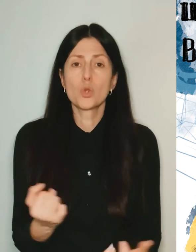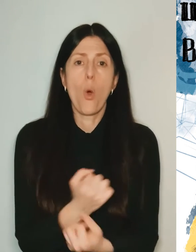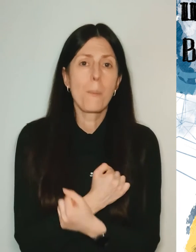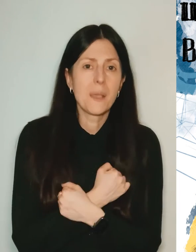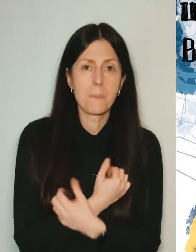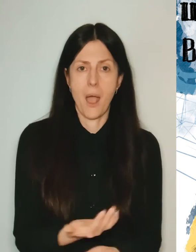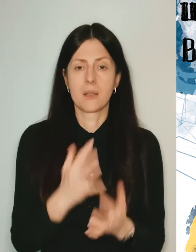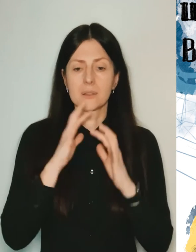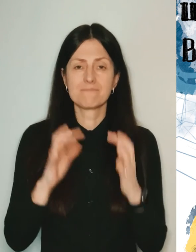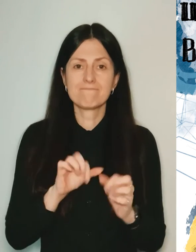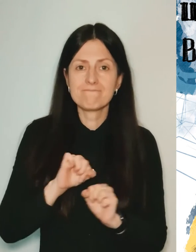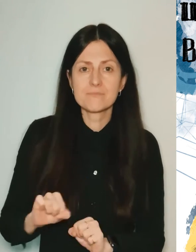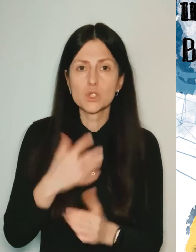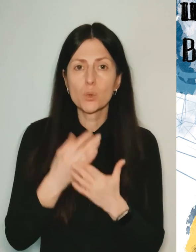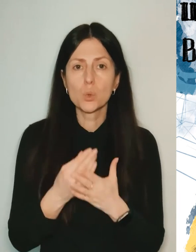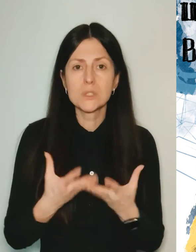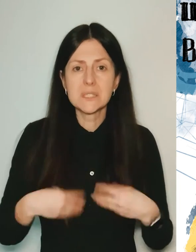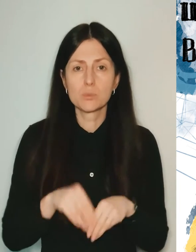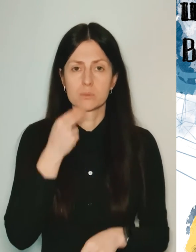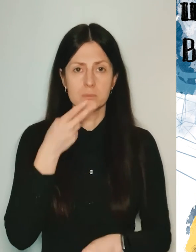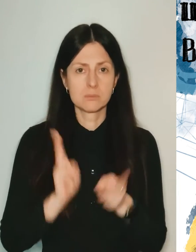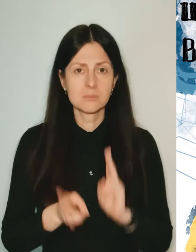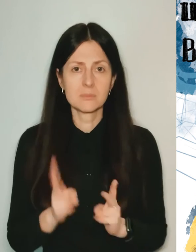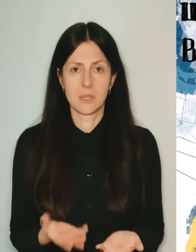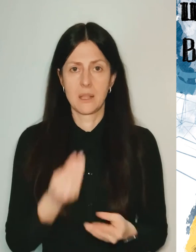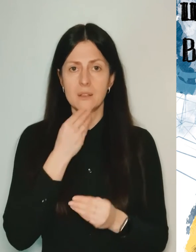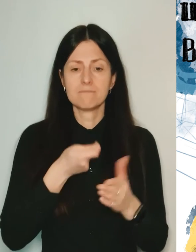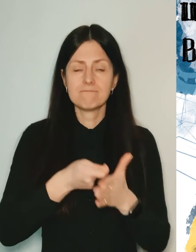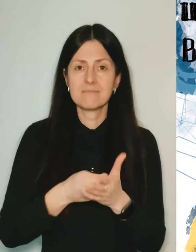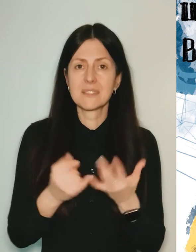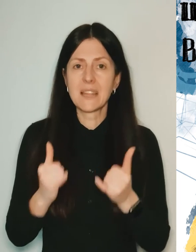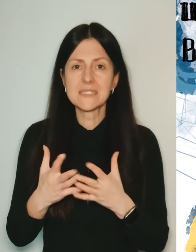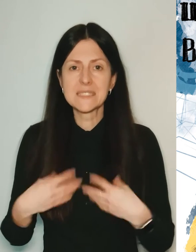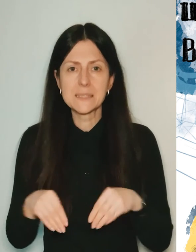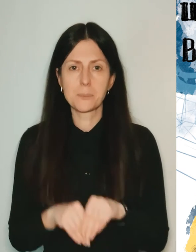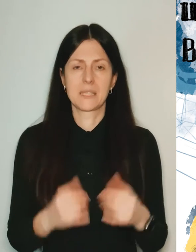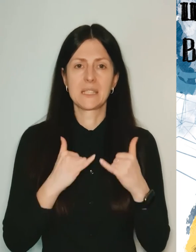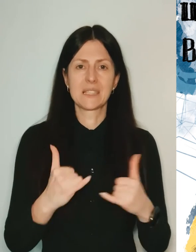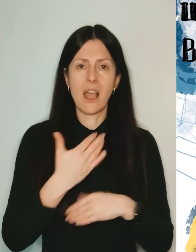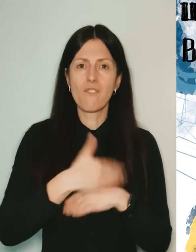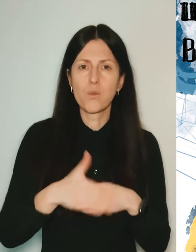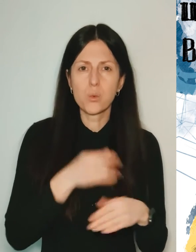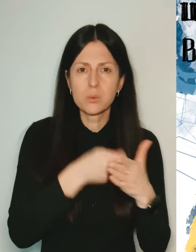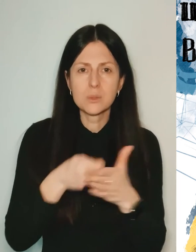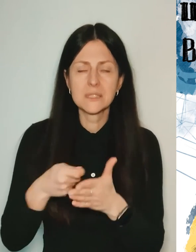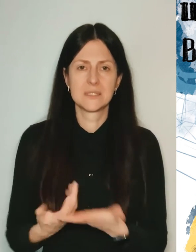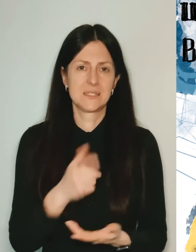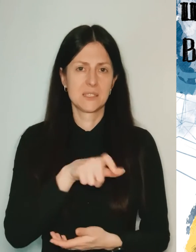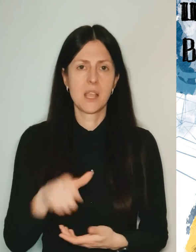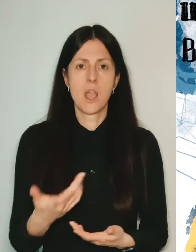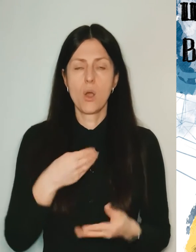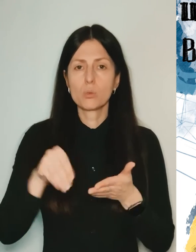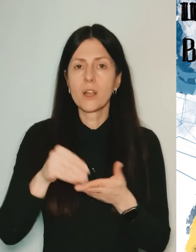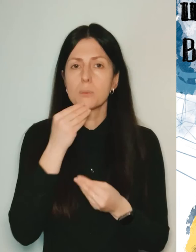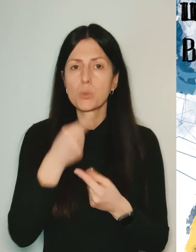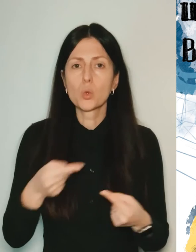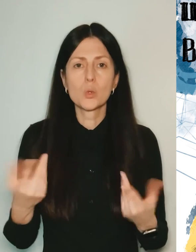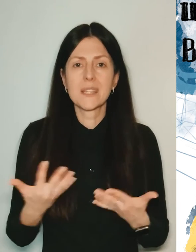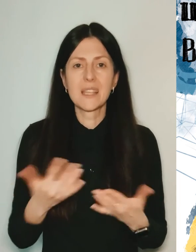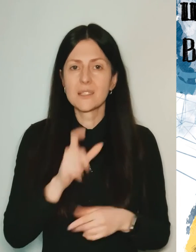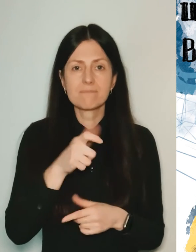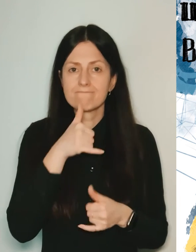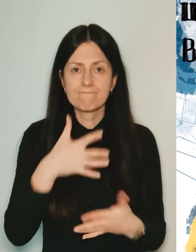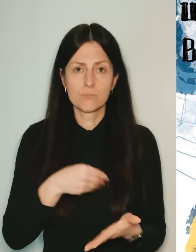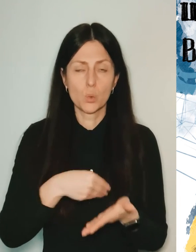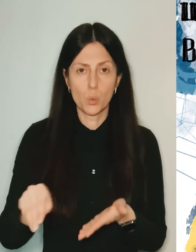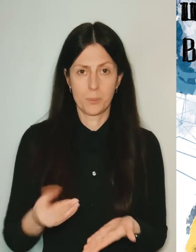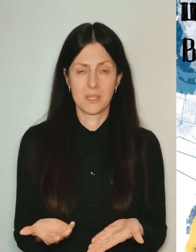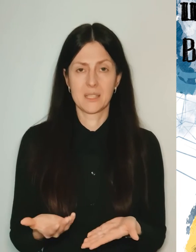take care of their family, cook to eat, cook to eat for the family, cook to eat for the street, buy food for people who can't do it, arrange